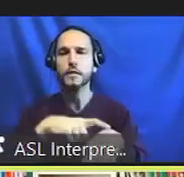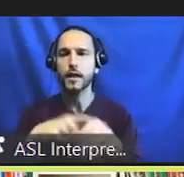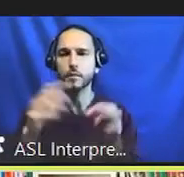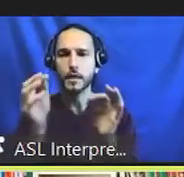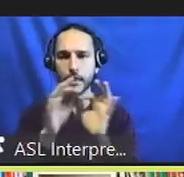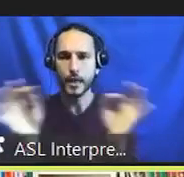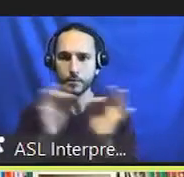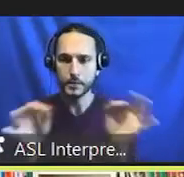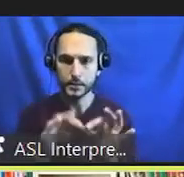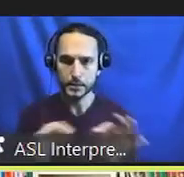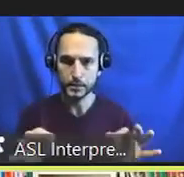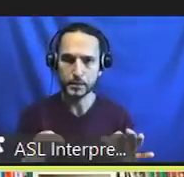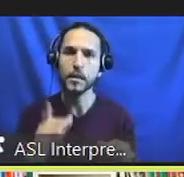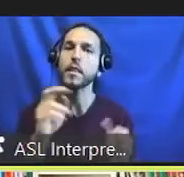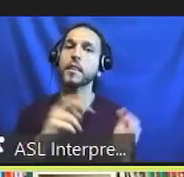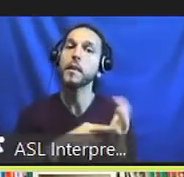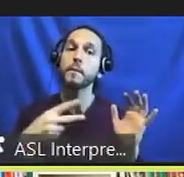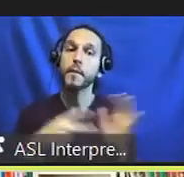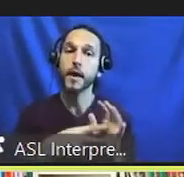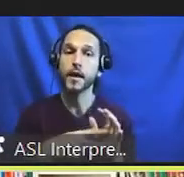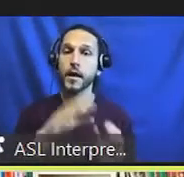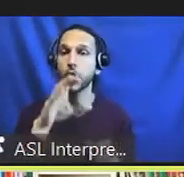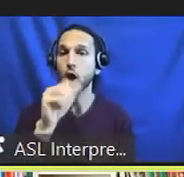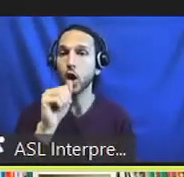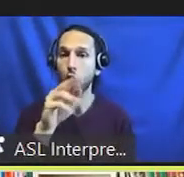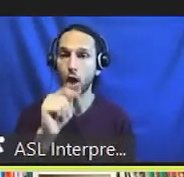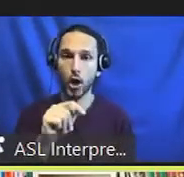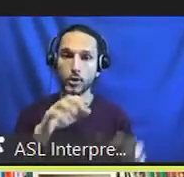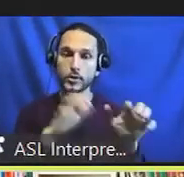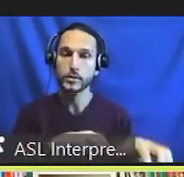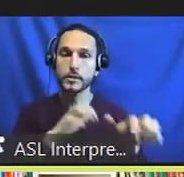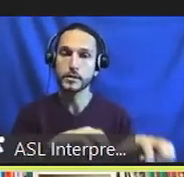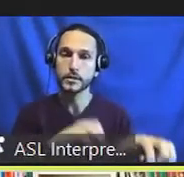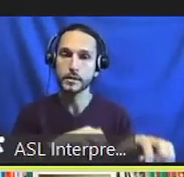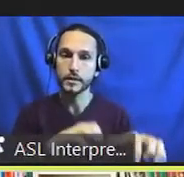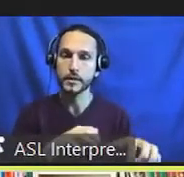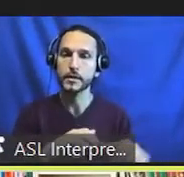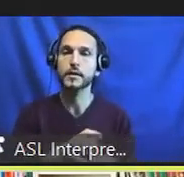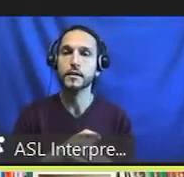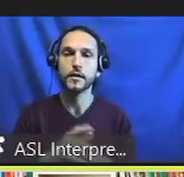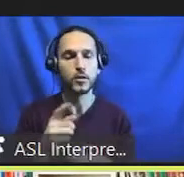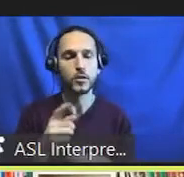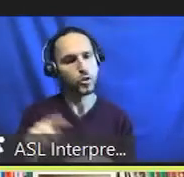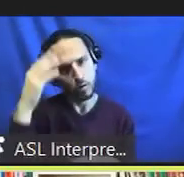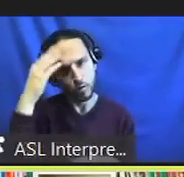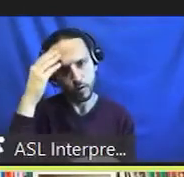This is oftentimes referred to as CART captioning. And CART captioning, I'm sure a lot of you are familiar with.